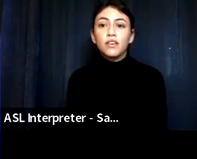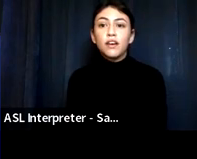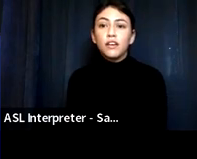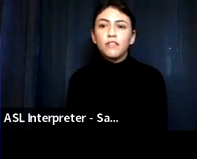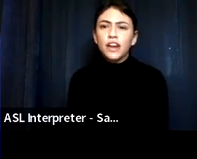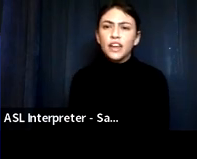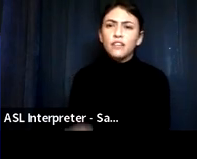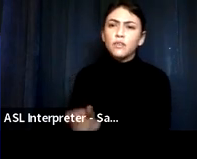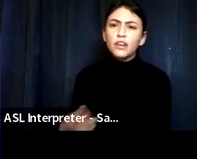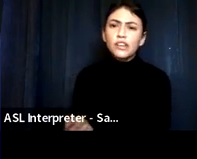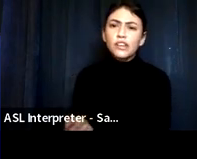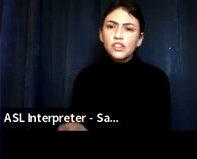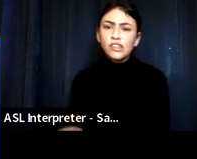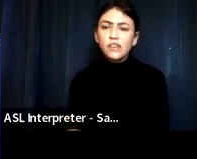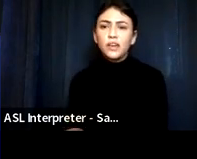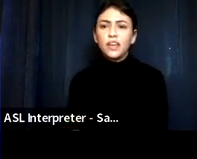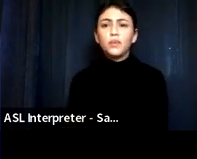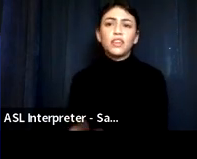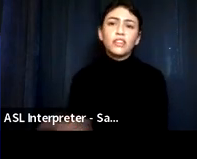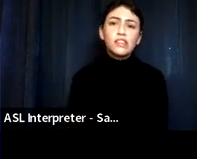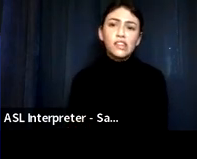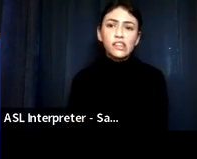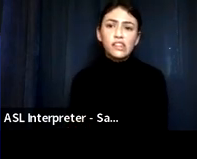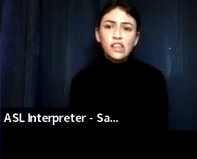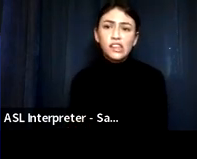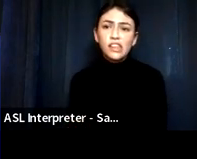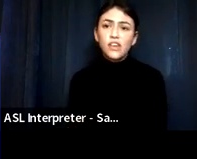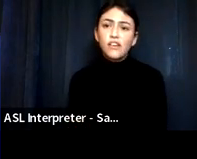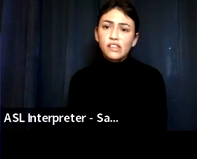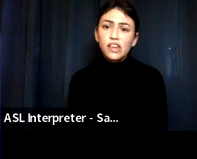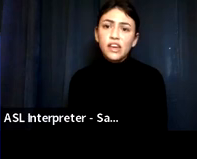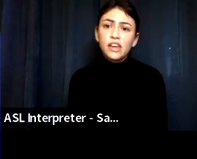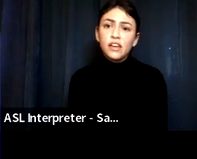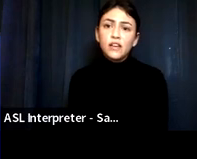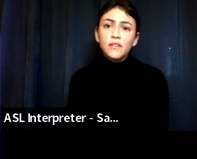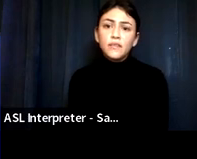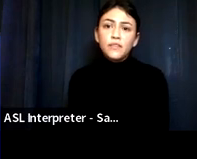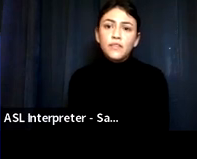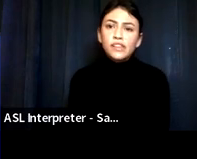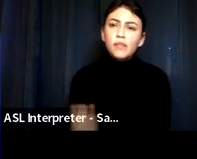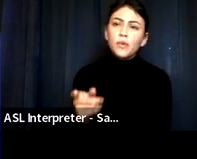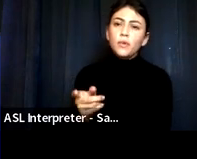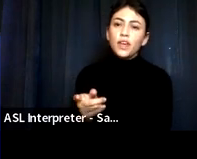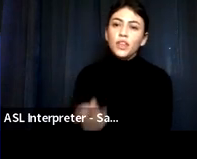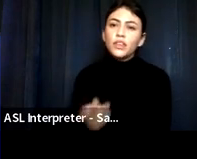There are a variety of organizations that we need with like the CCC and the RC. For example, with.